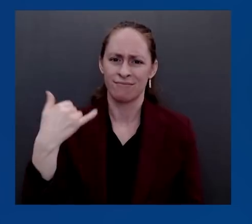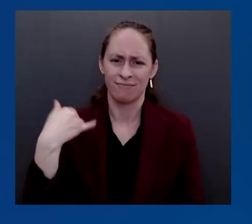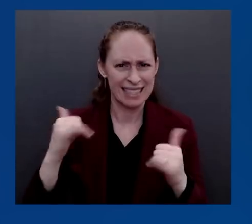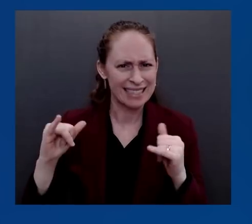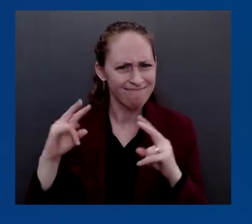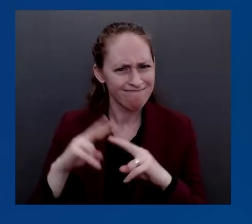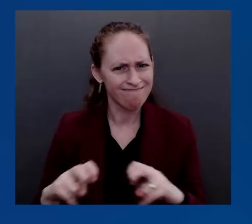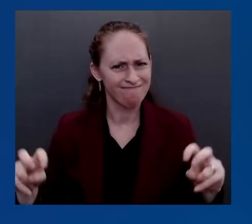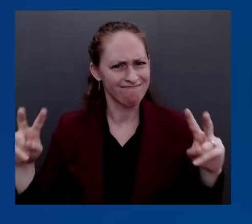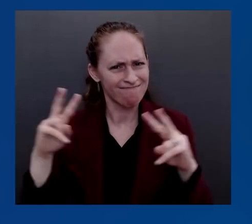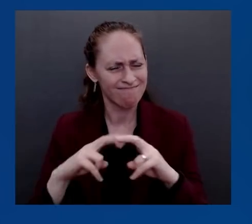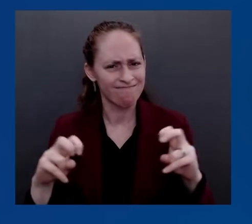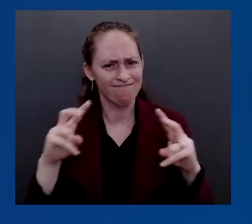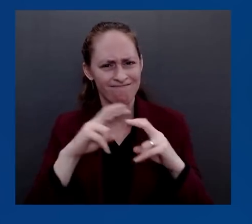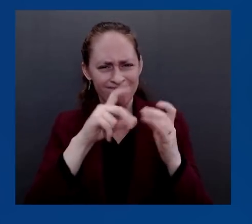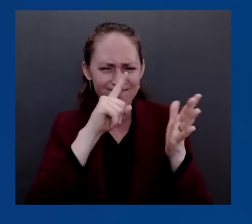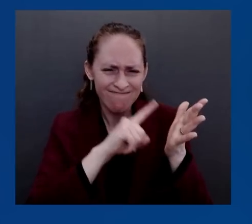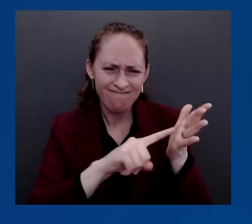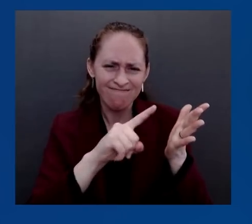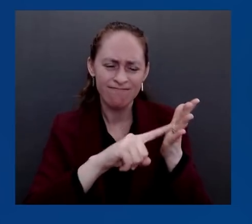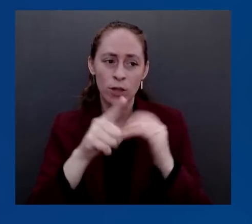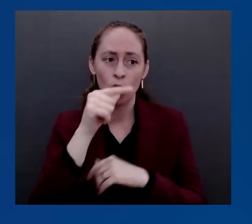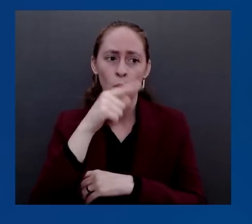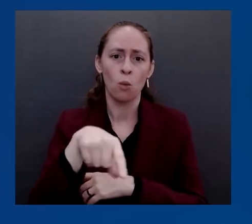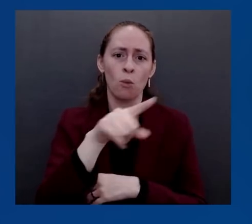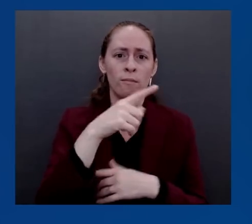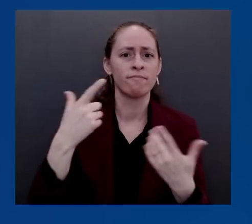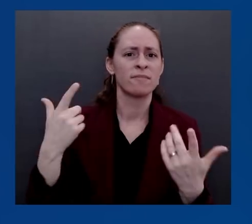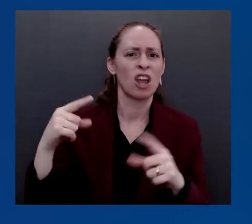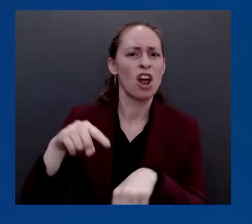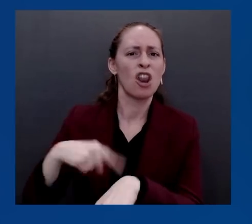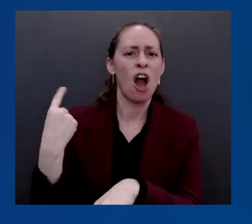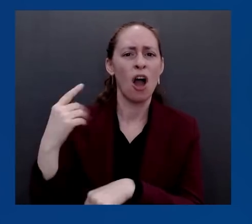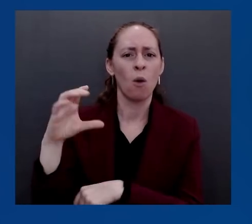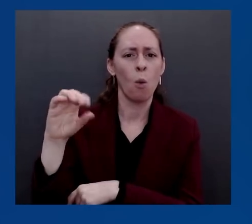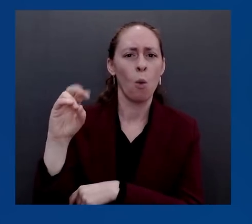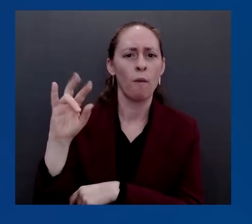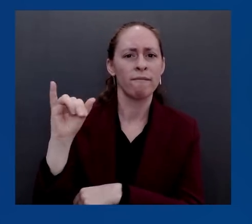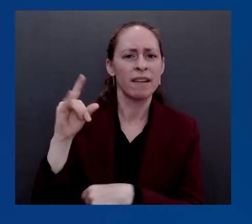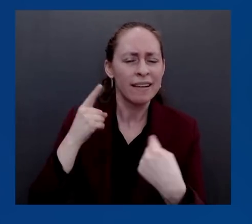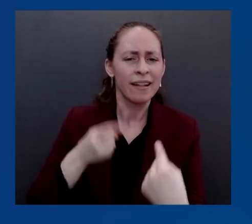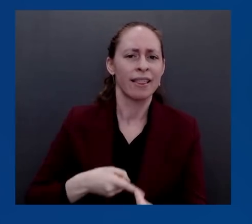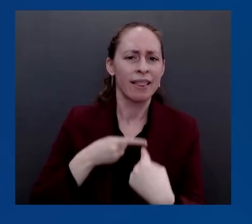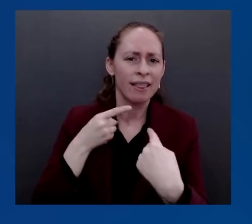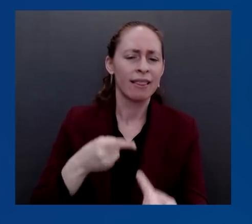have to be hospitalized to get long COVID, that it ranges from people